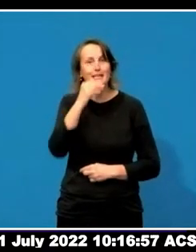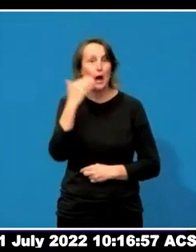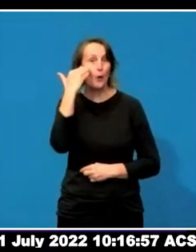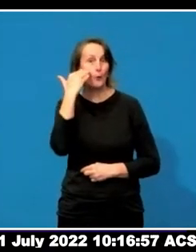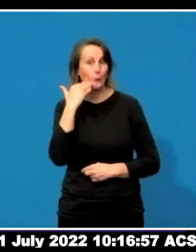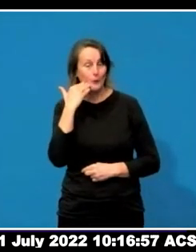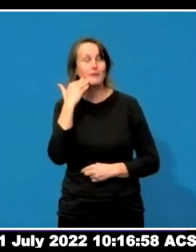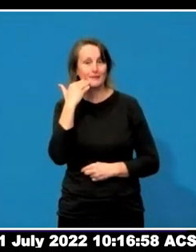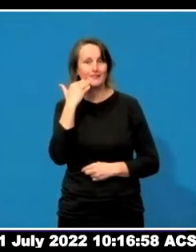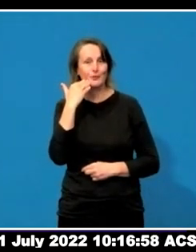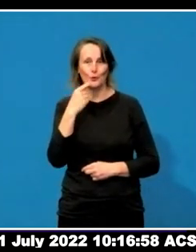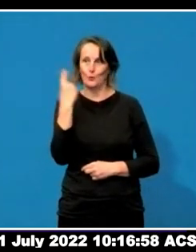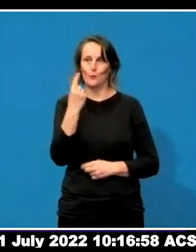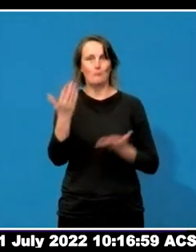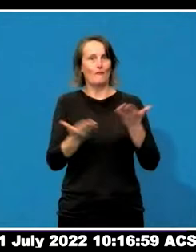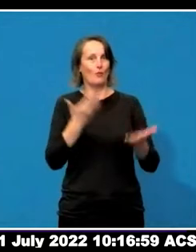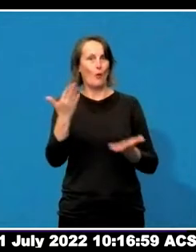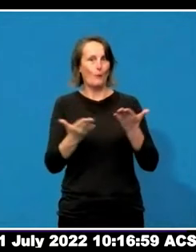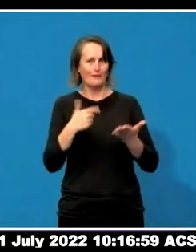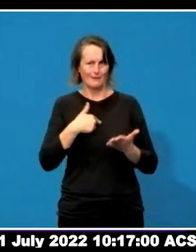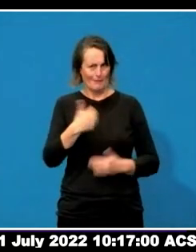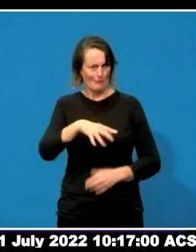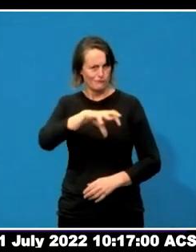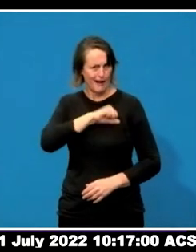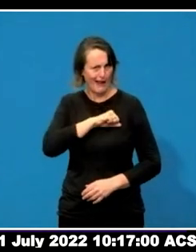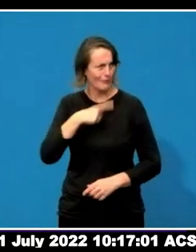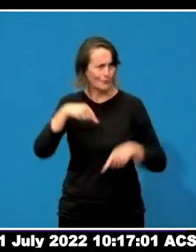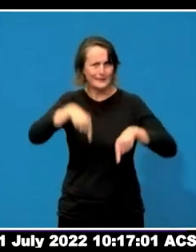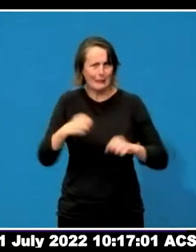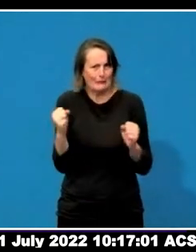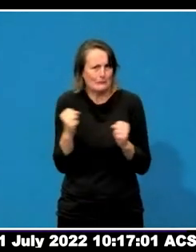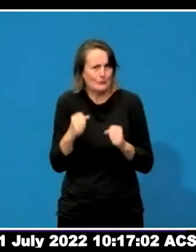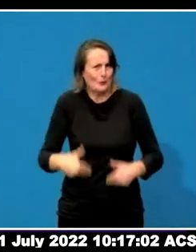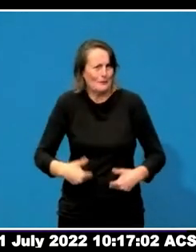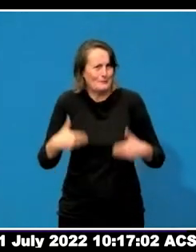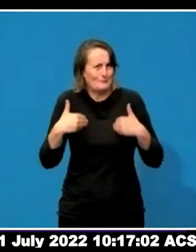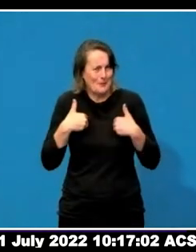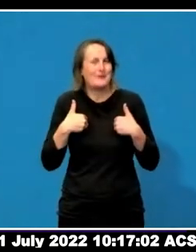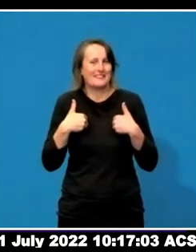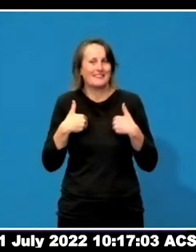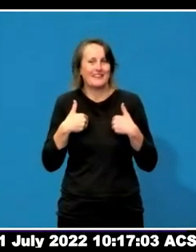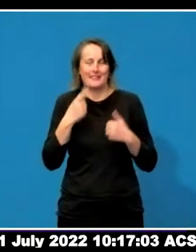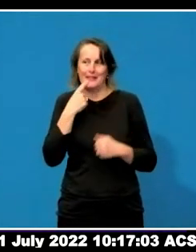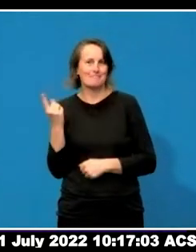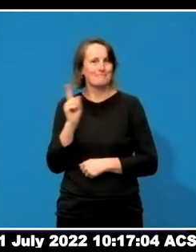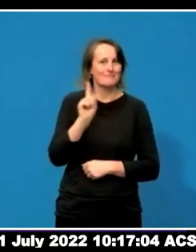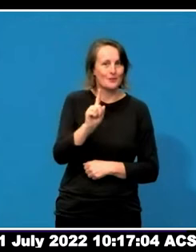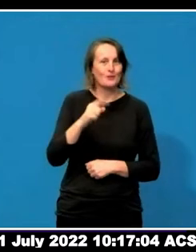cold Alice Springs morning to add to the smoking ceremony.